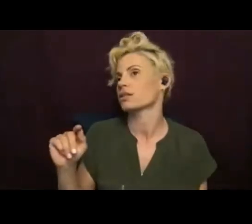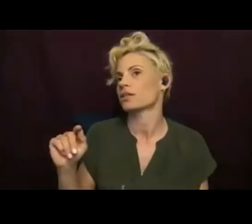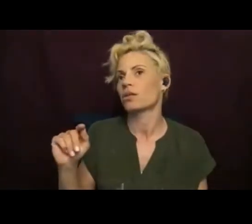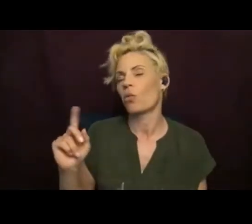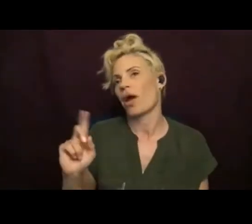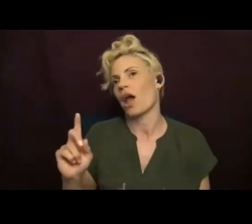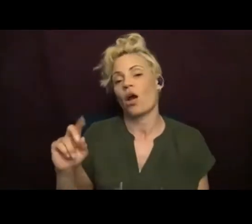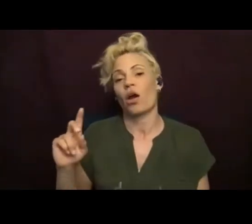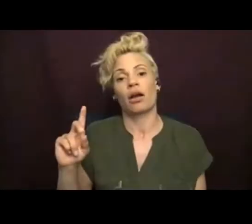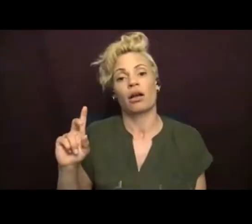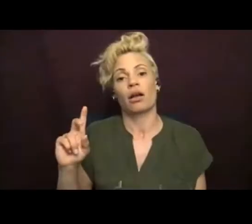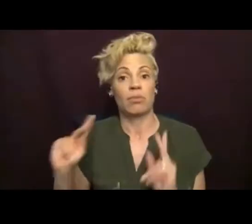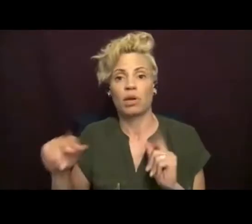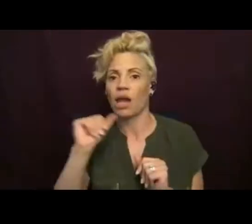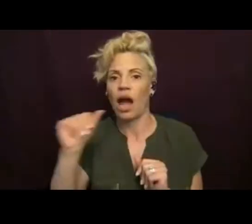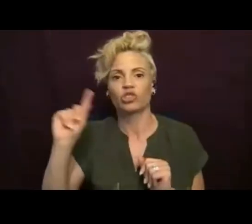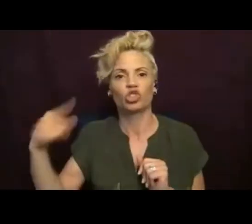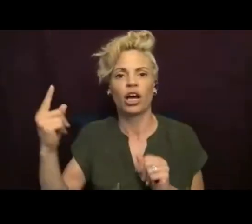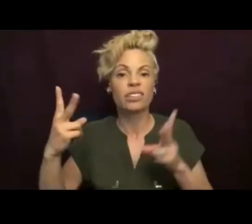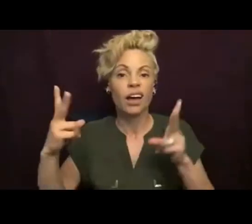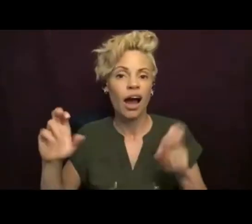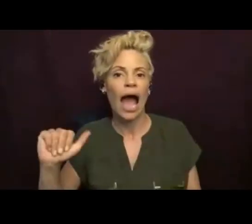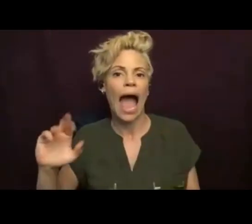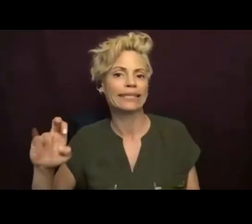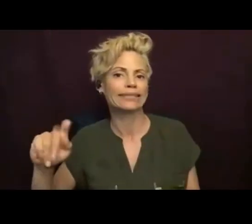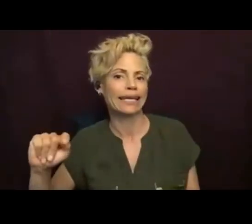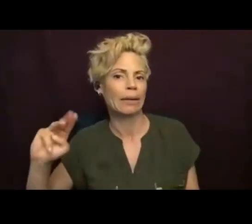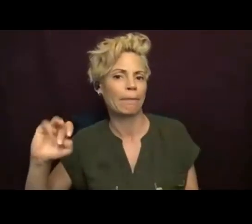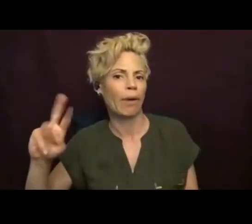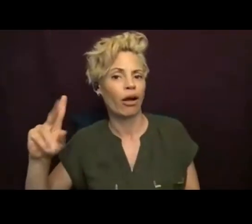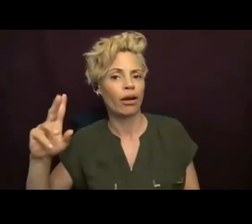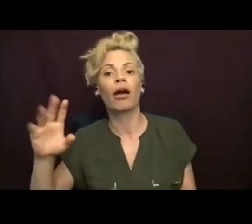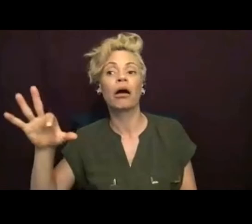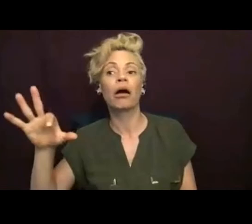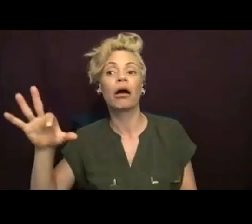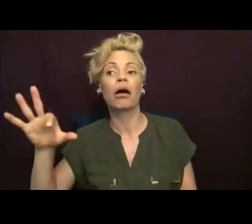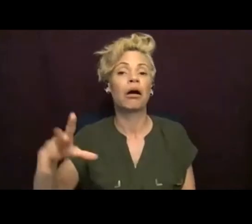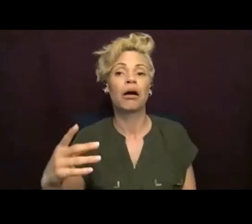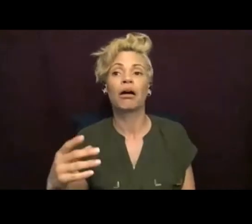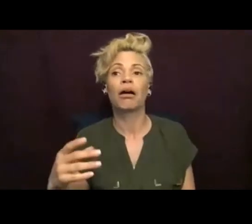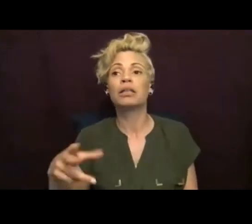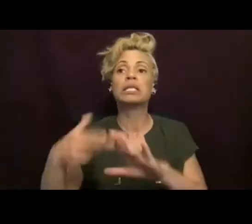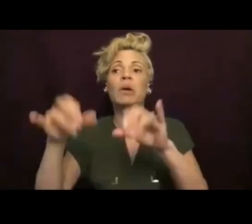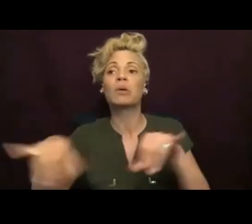and not just stereotypes, but people are the same three-dimensional heroes